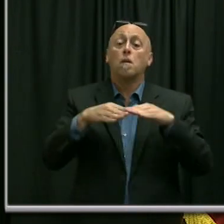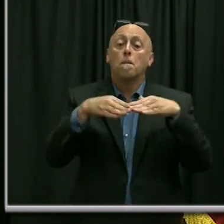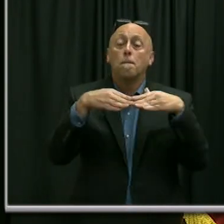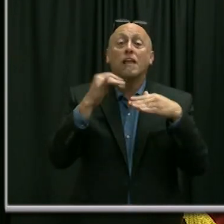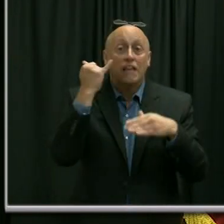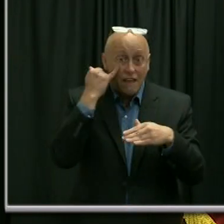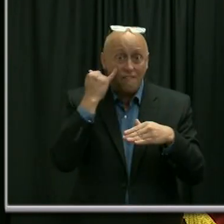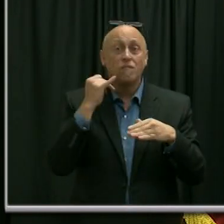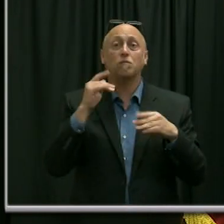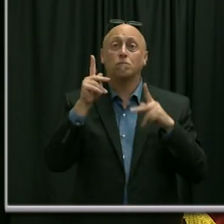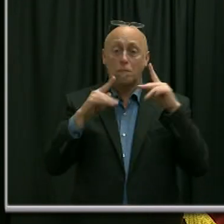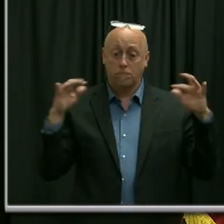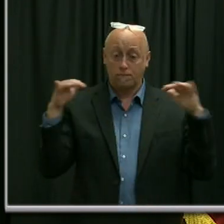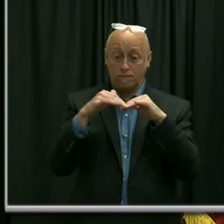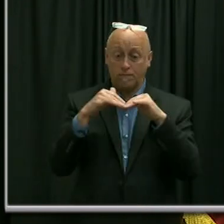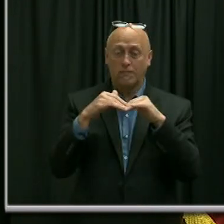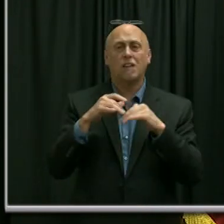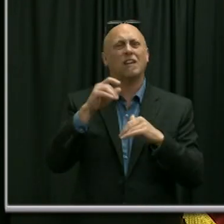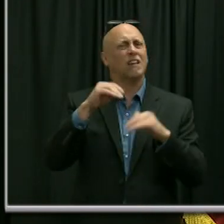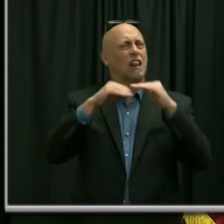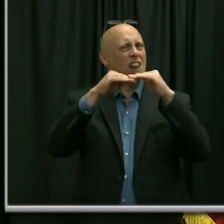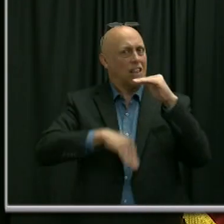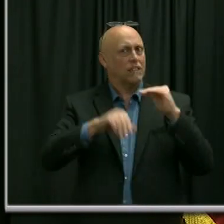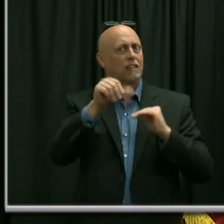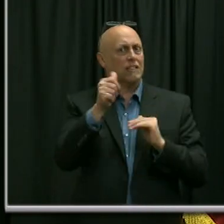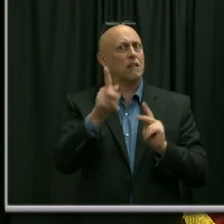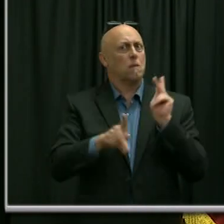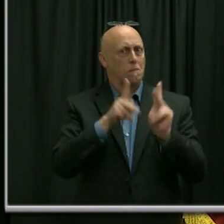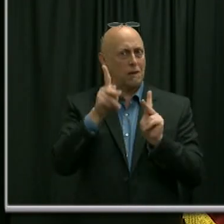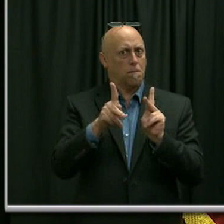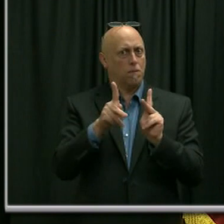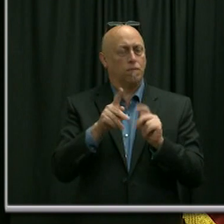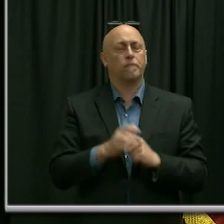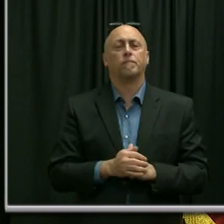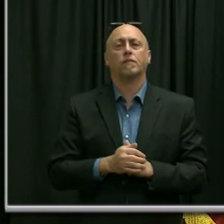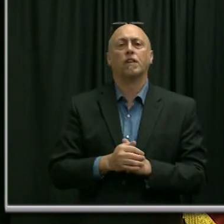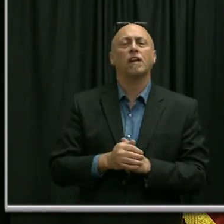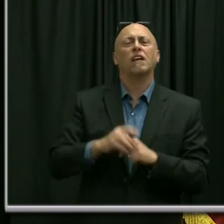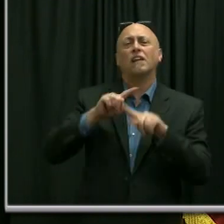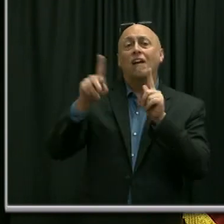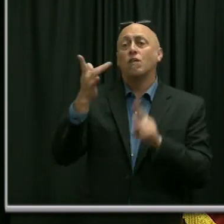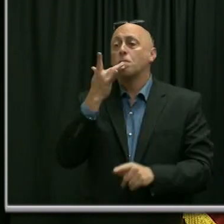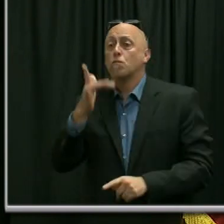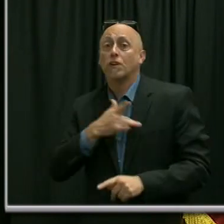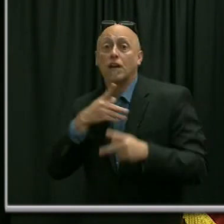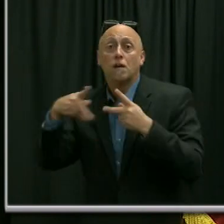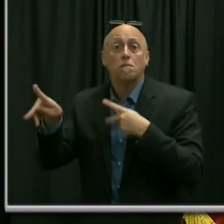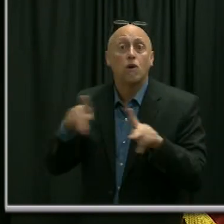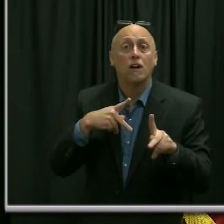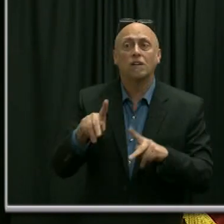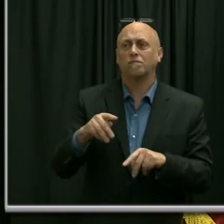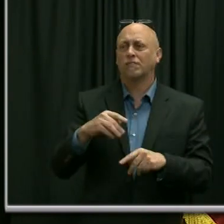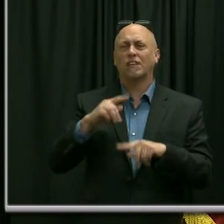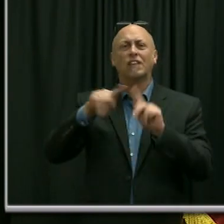PRIVATE GATHERINGS NEED TO BE LIMITED TO FEWER THAN TEN PEOPLE. BIRTHDAY PARTIES